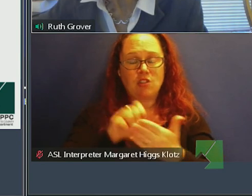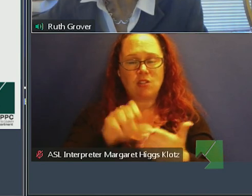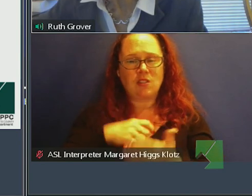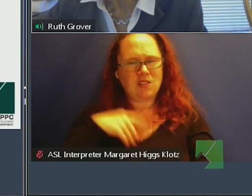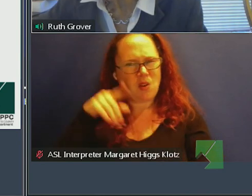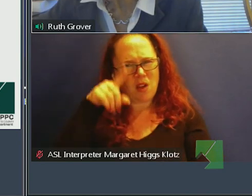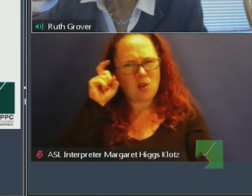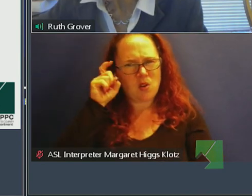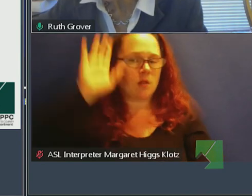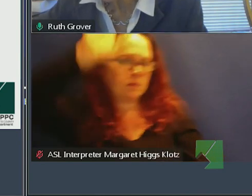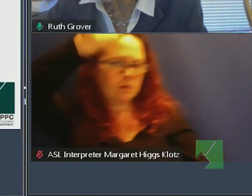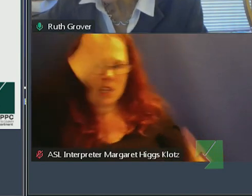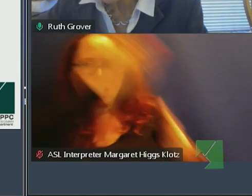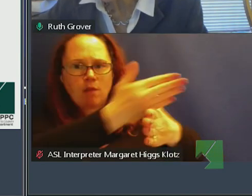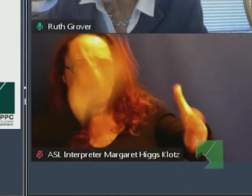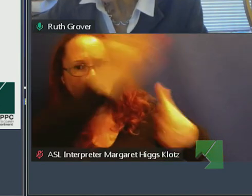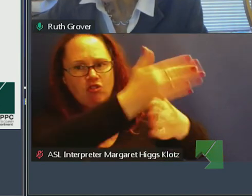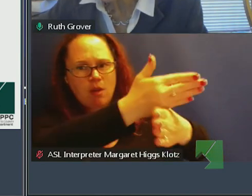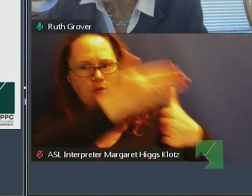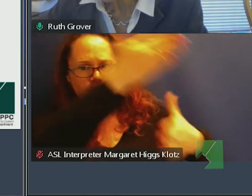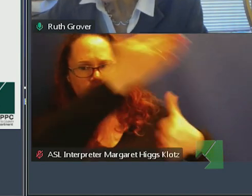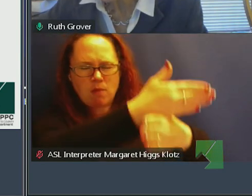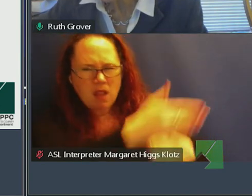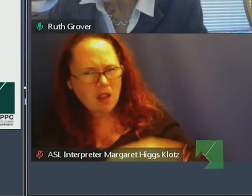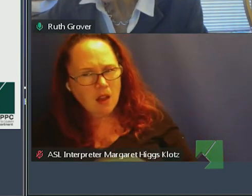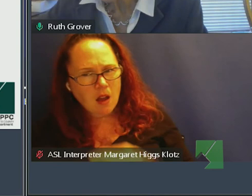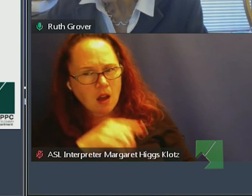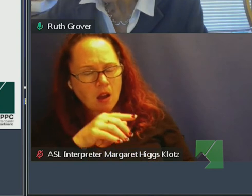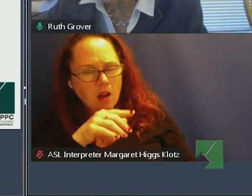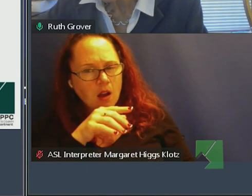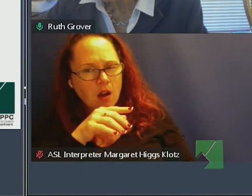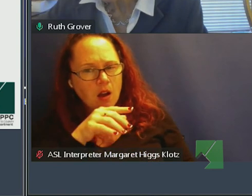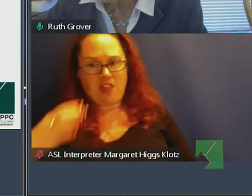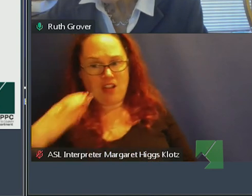Ms. Gover, Ms. Grover are those typically those 50 page staff reports that